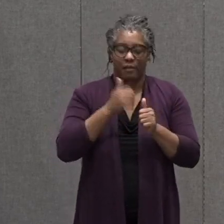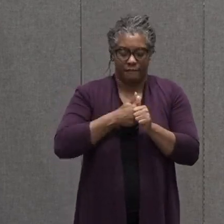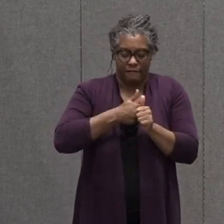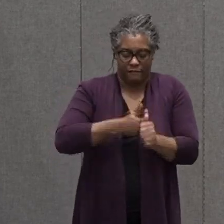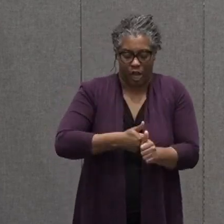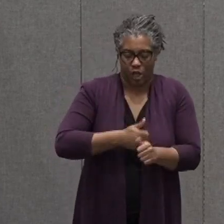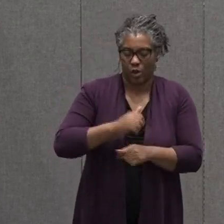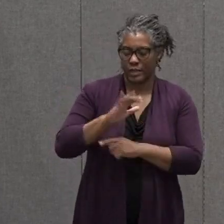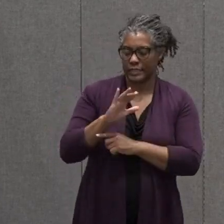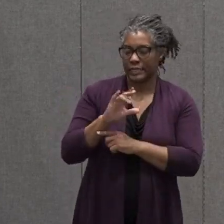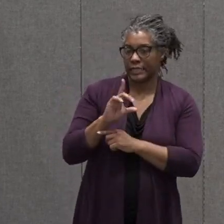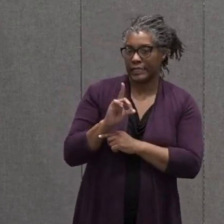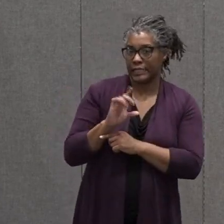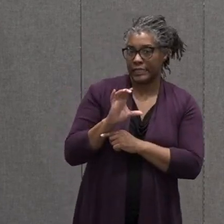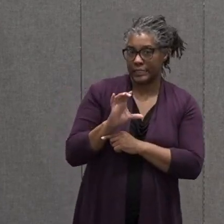First, I'm going to wet my hands.